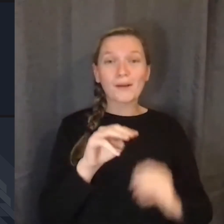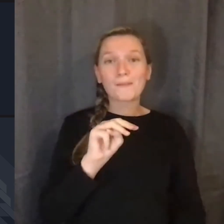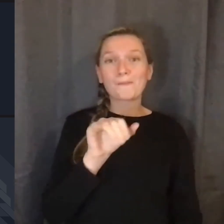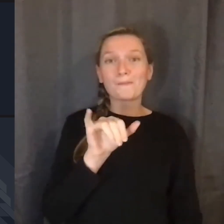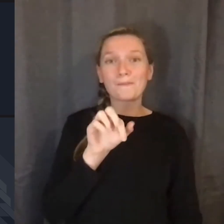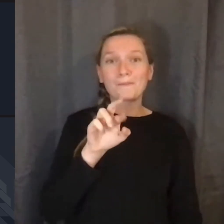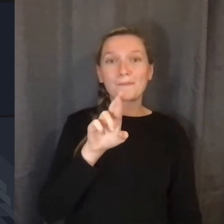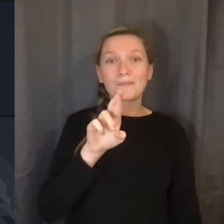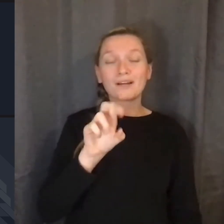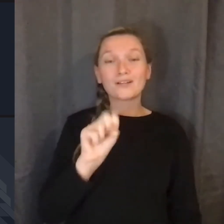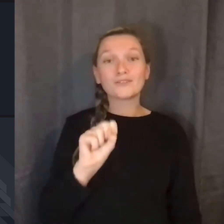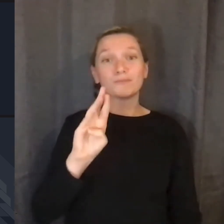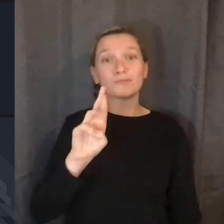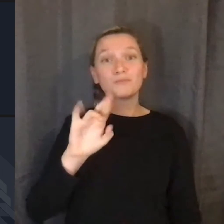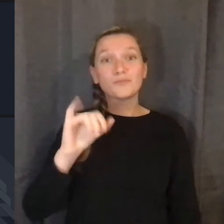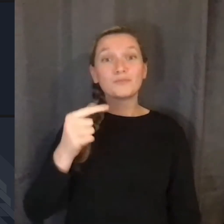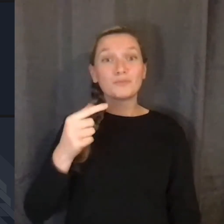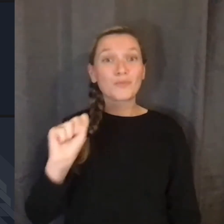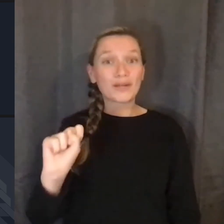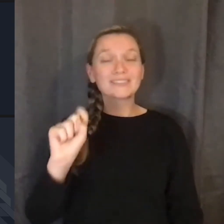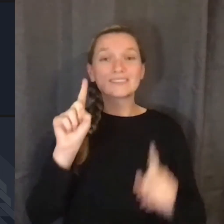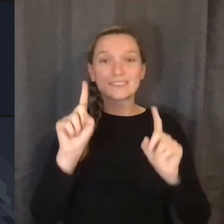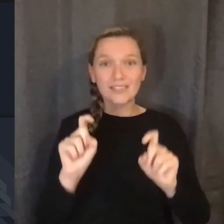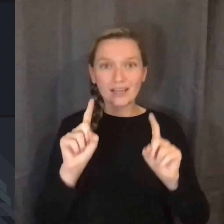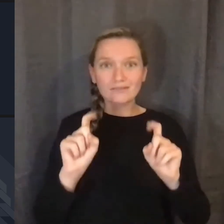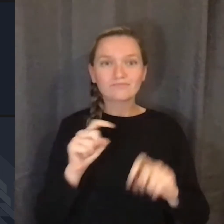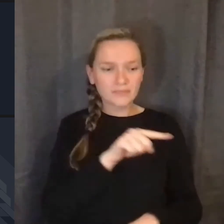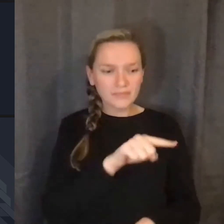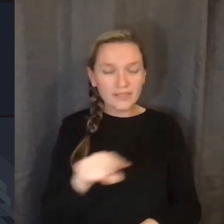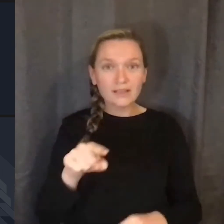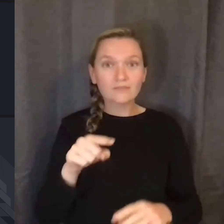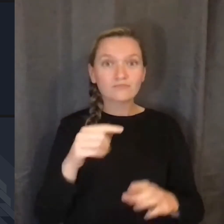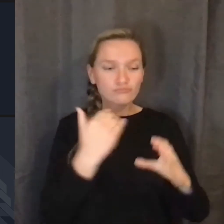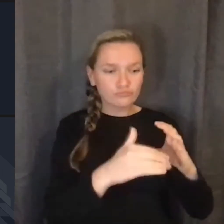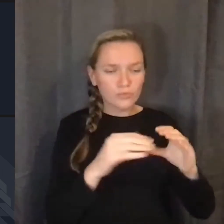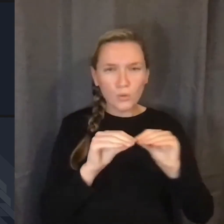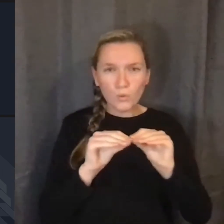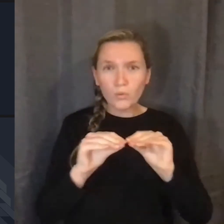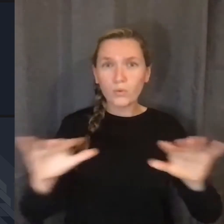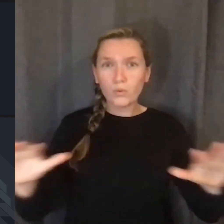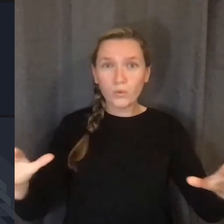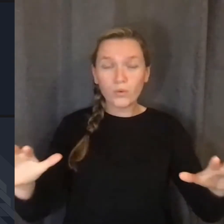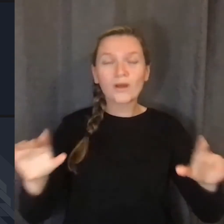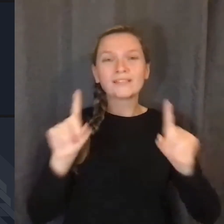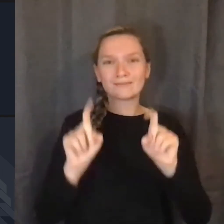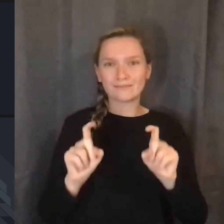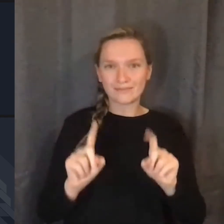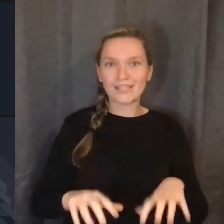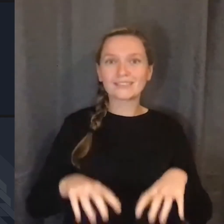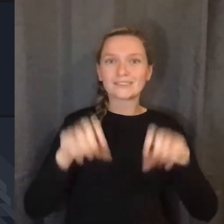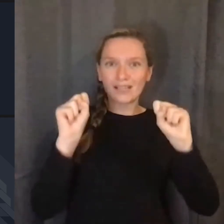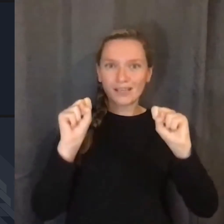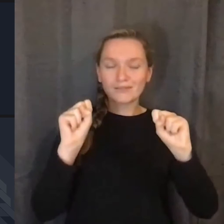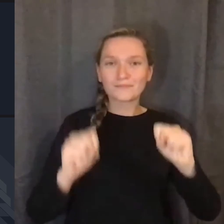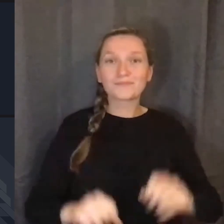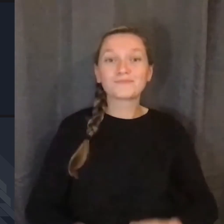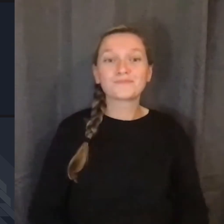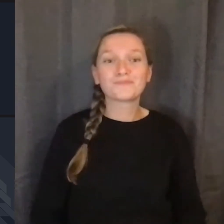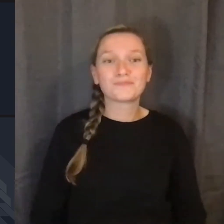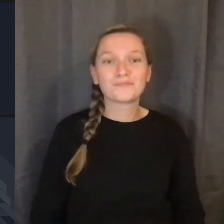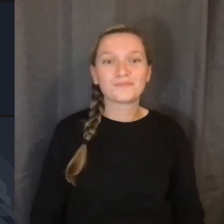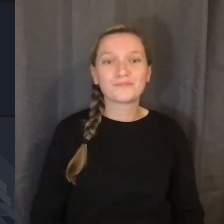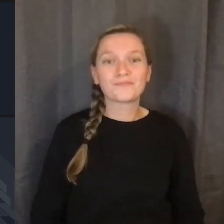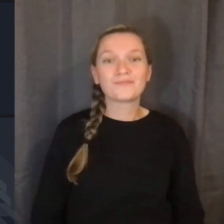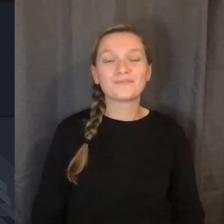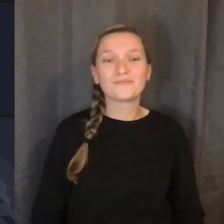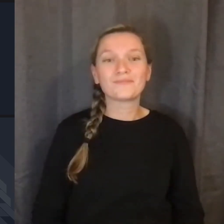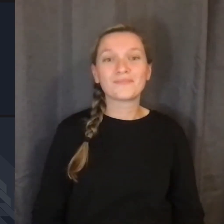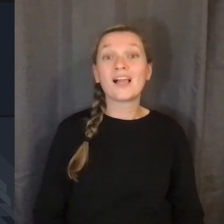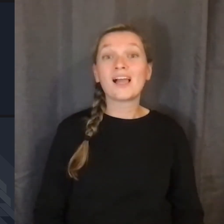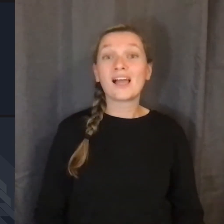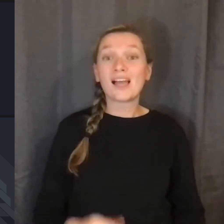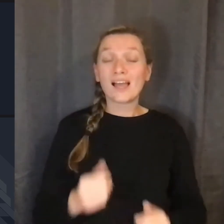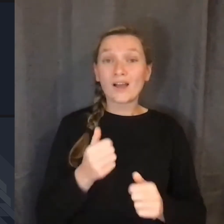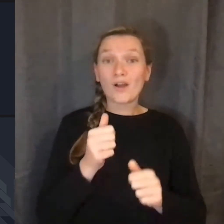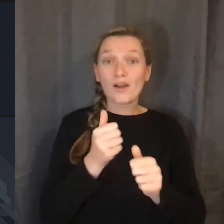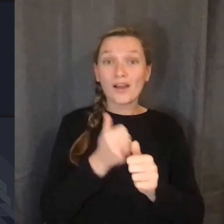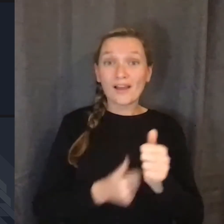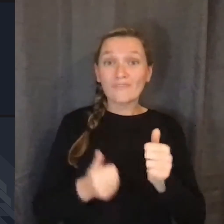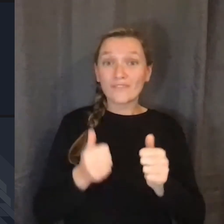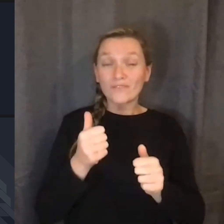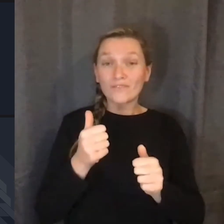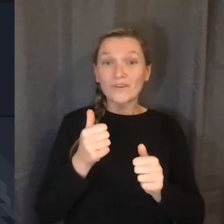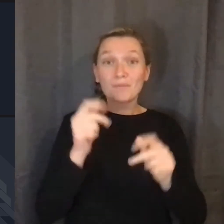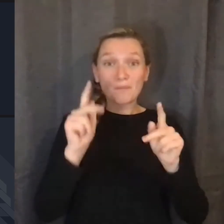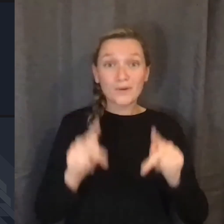I will email the 10 educational teams the Myers-Briggs Type Indicator test.